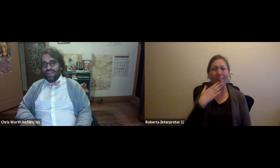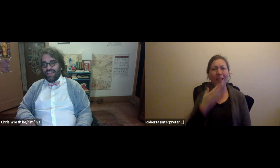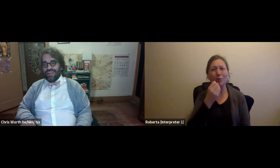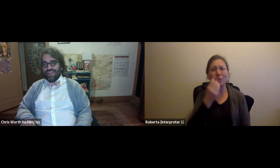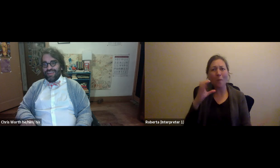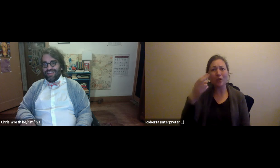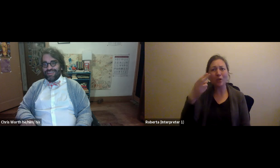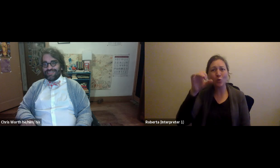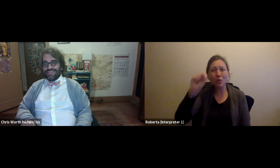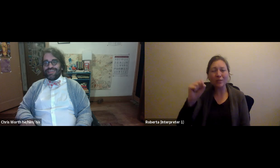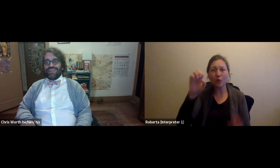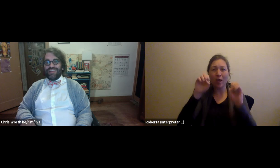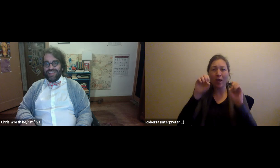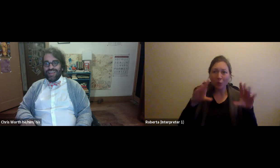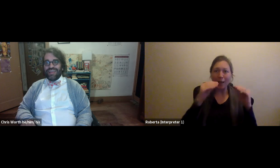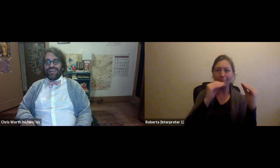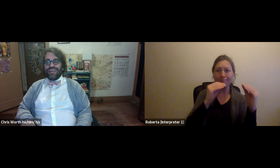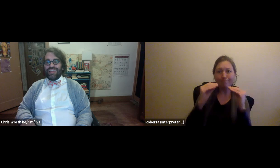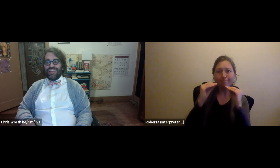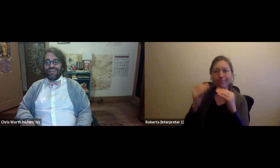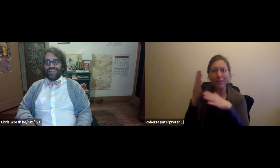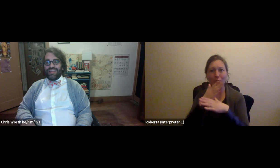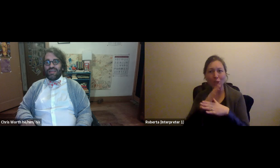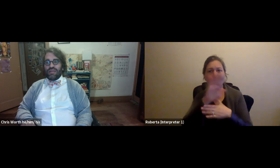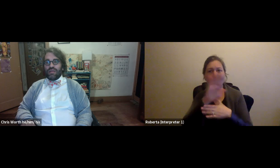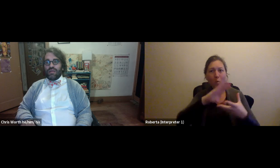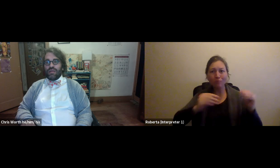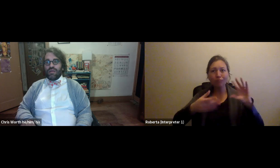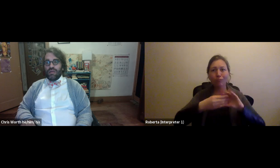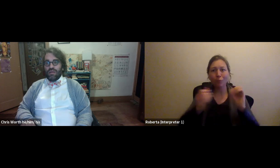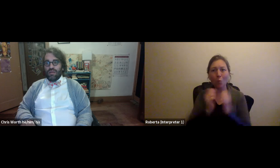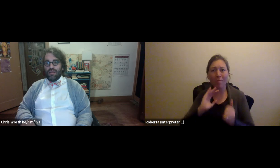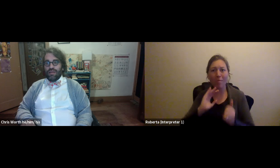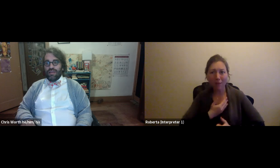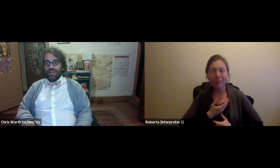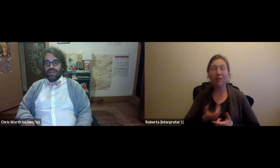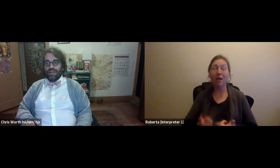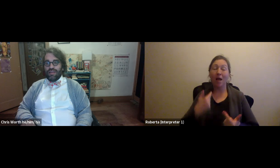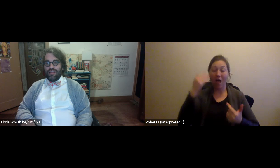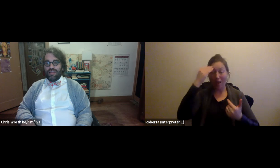for sharing your story with us. I know I'm walking away with this, I feel like with more